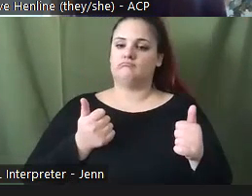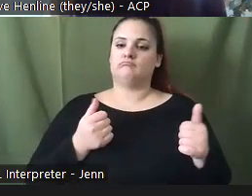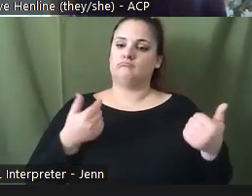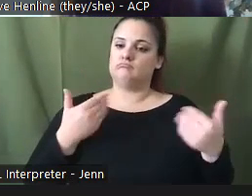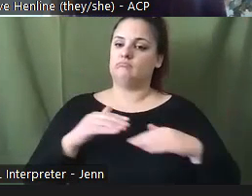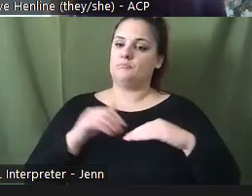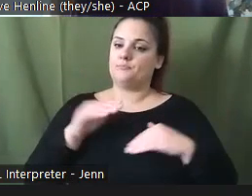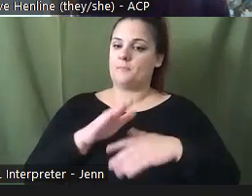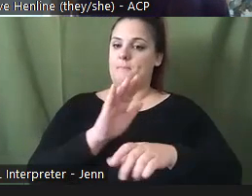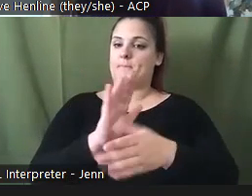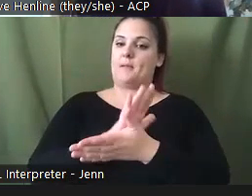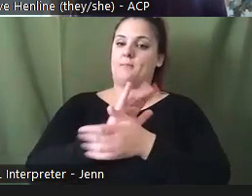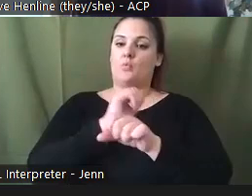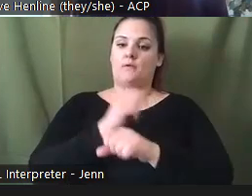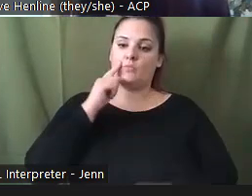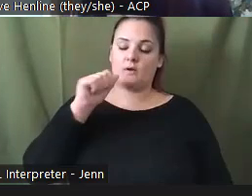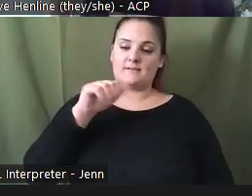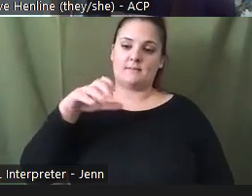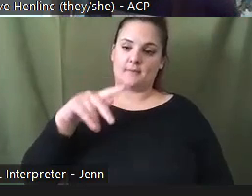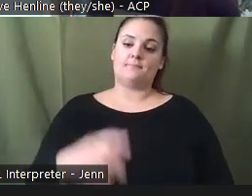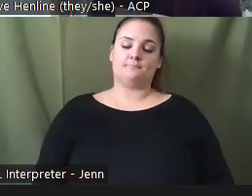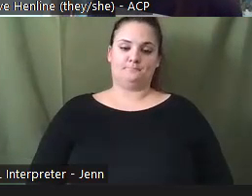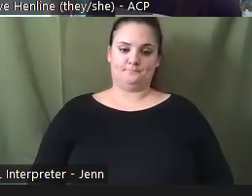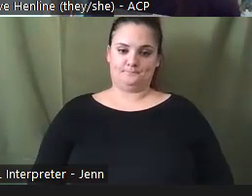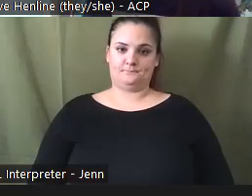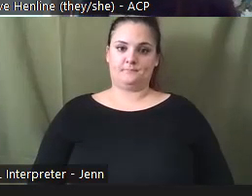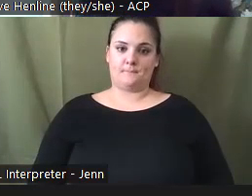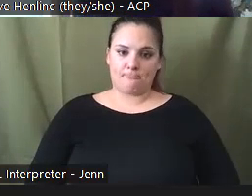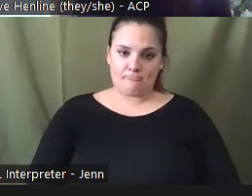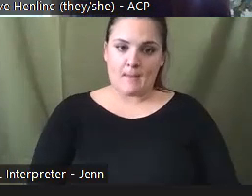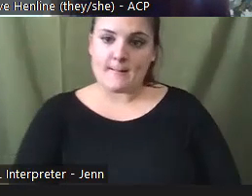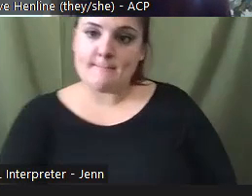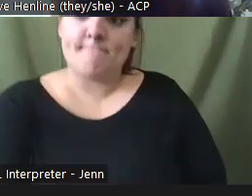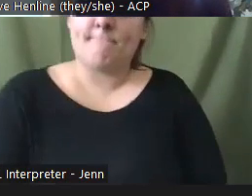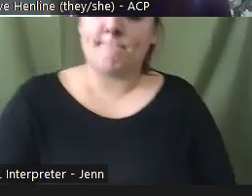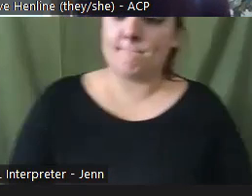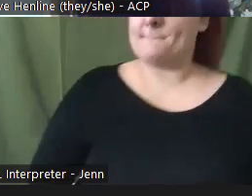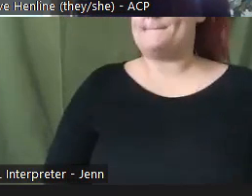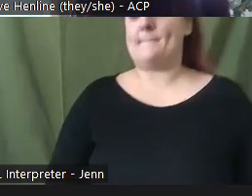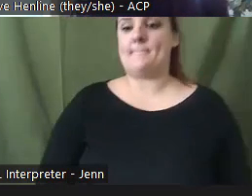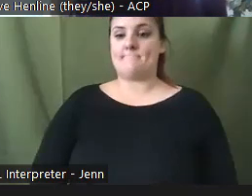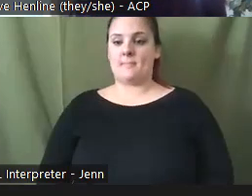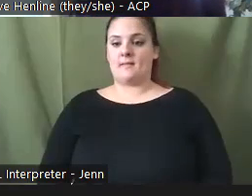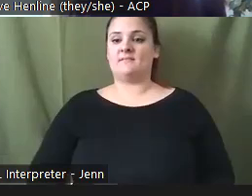paperwork for the ACP to process. Let's see, if you have any questions about eligibility